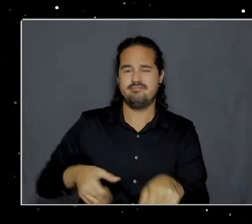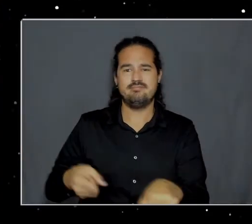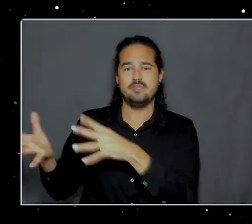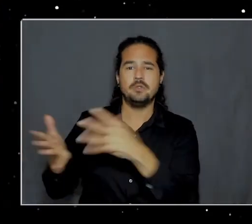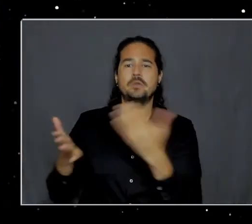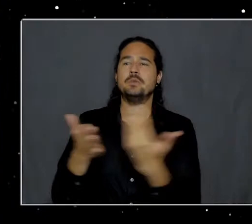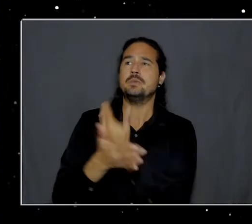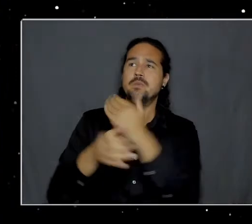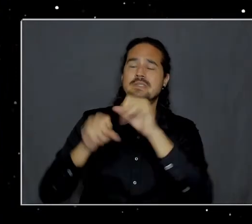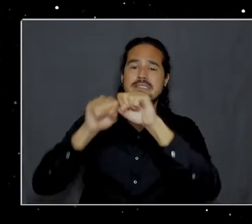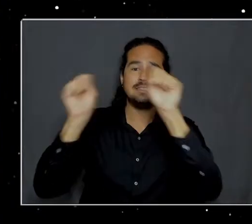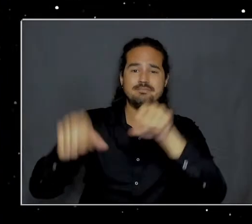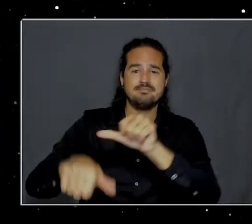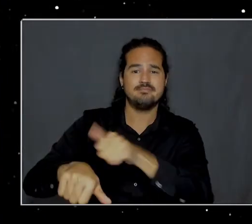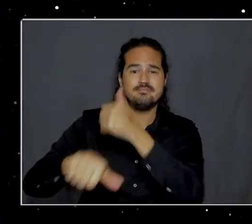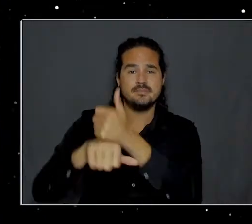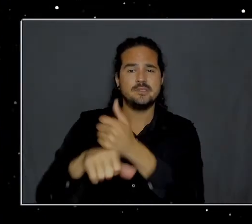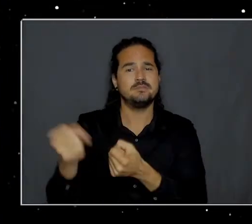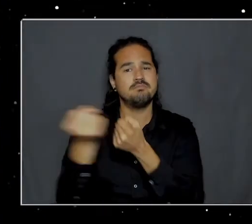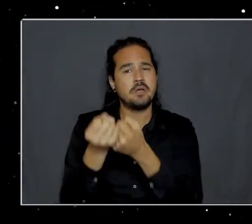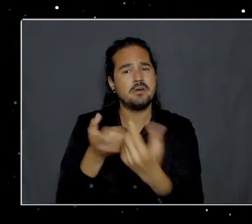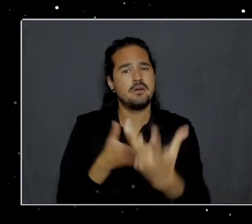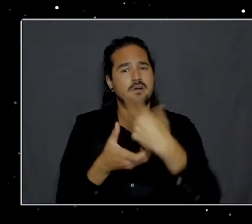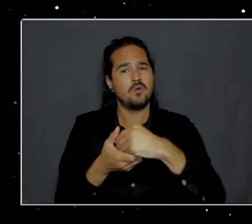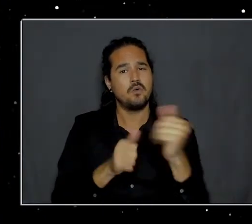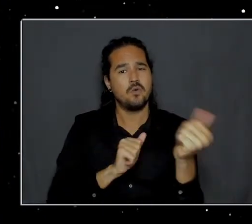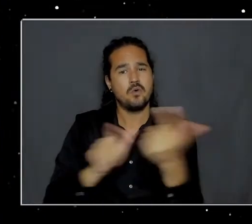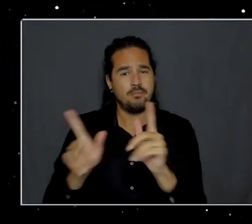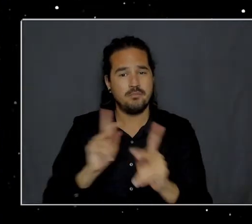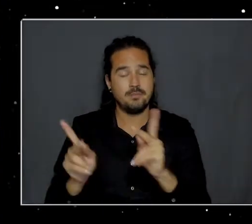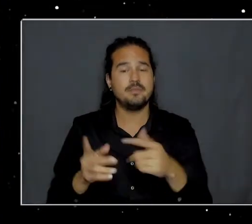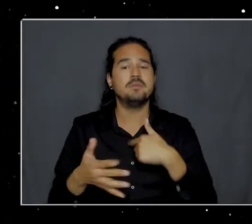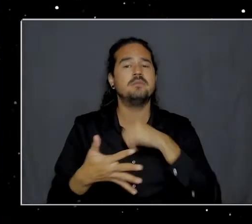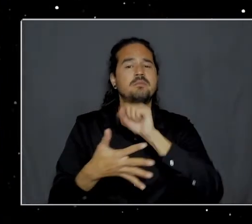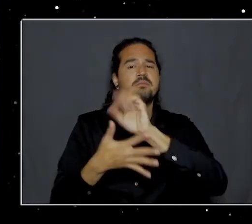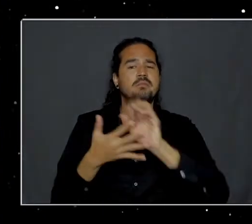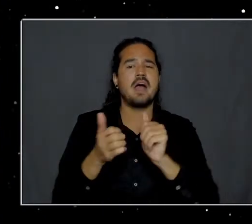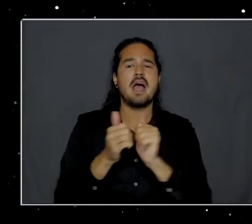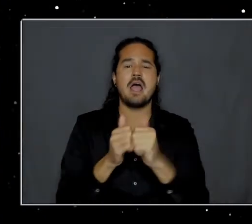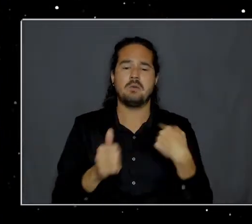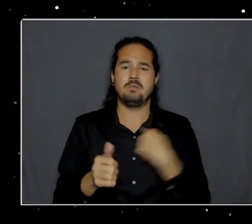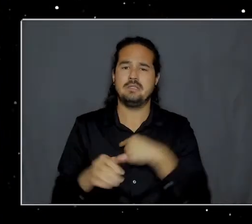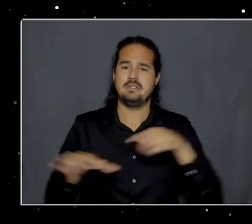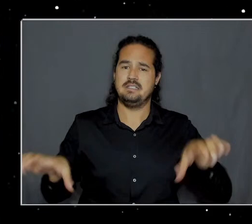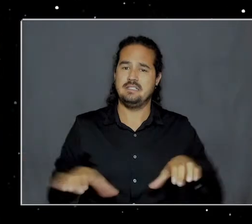SUPPORT ALL PEOPLE. HERE ARE A FEW OF THE WAYS WE'VE BEEN WORKING IN WASHINGTON STATE